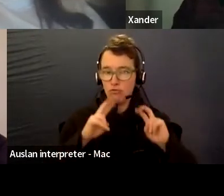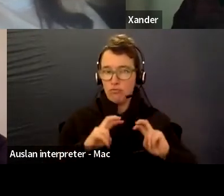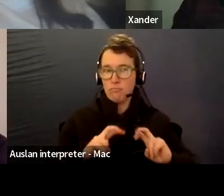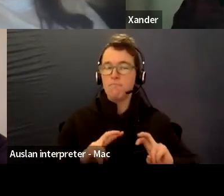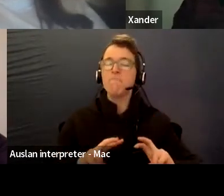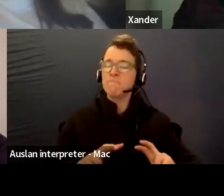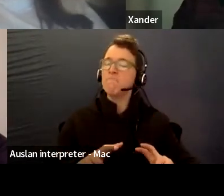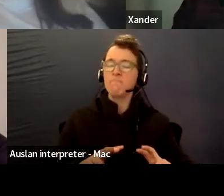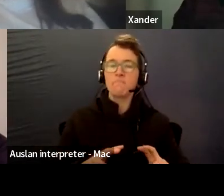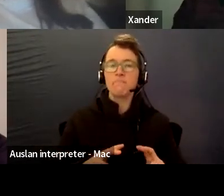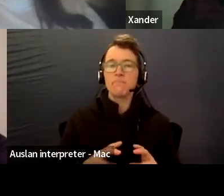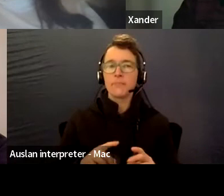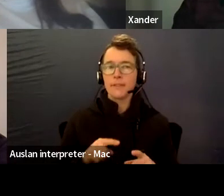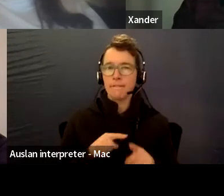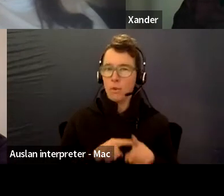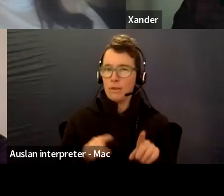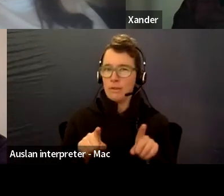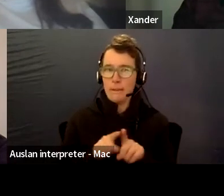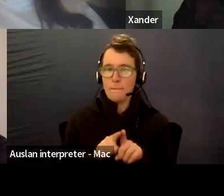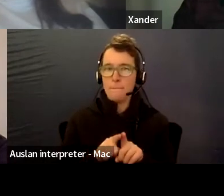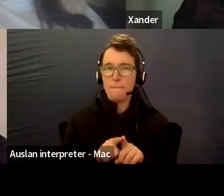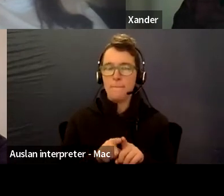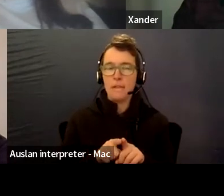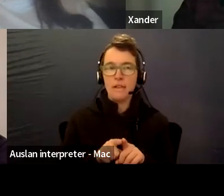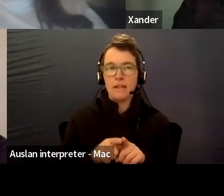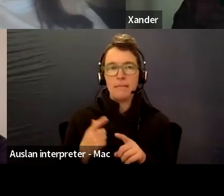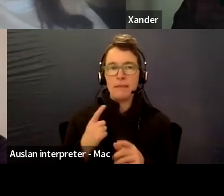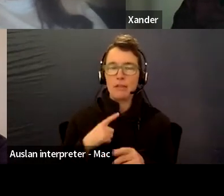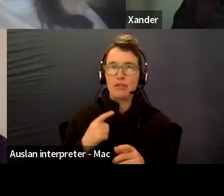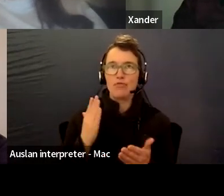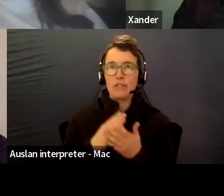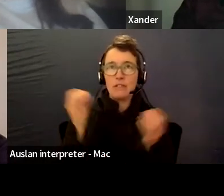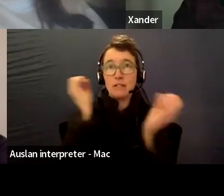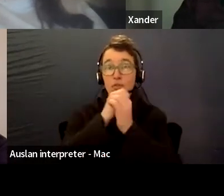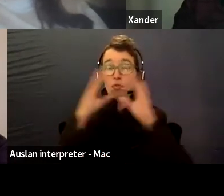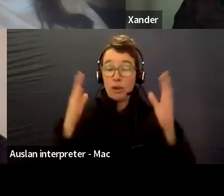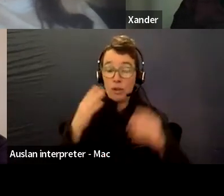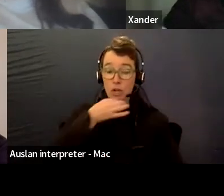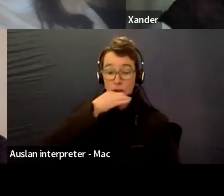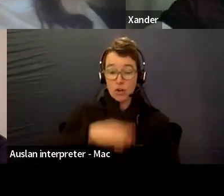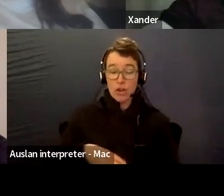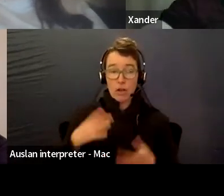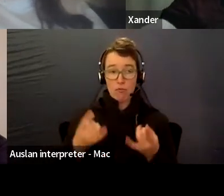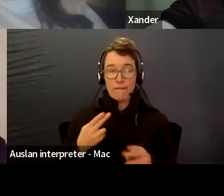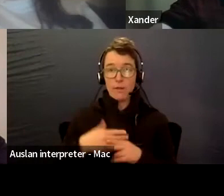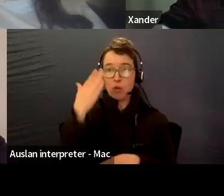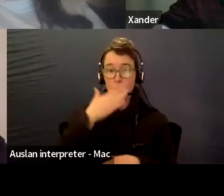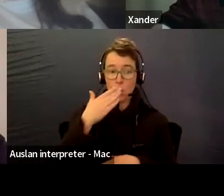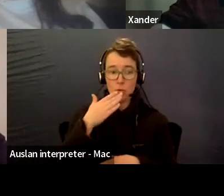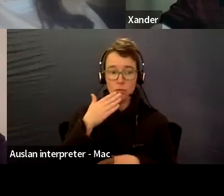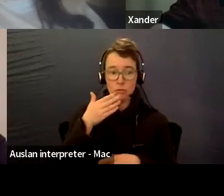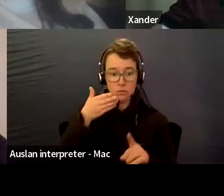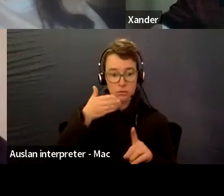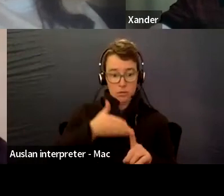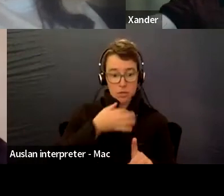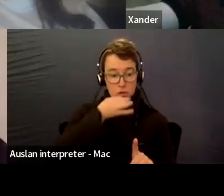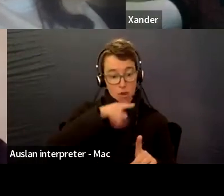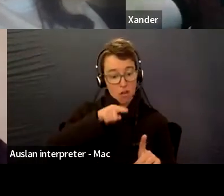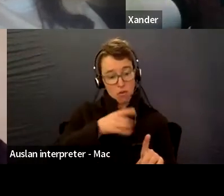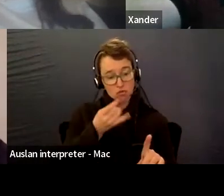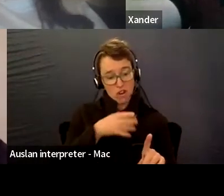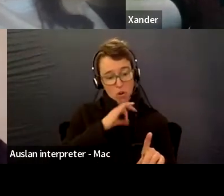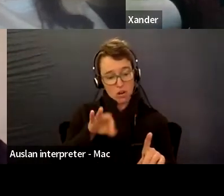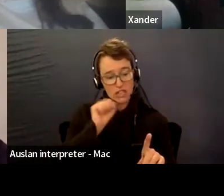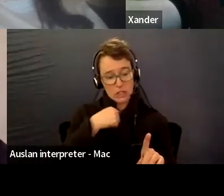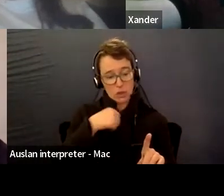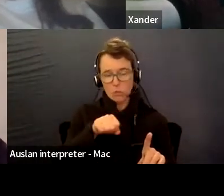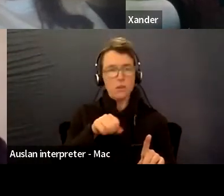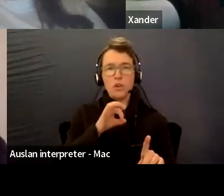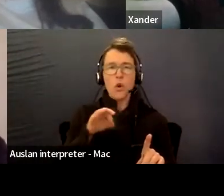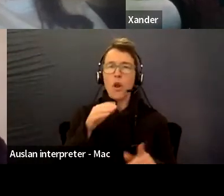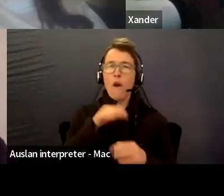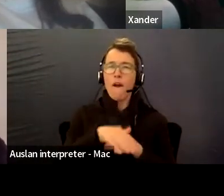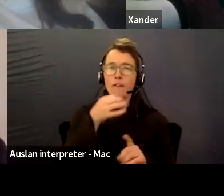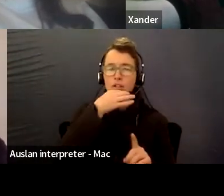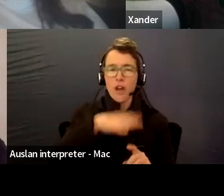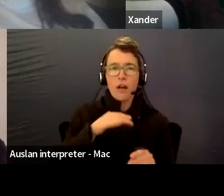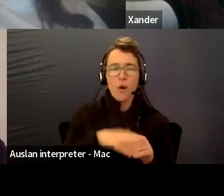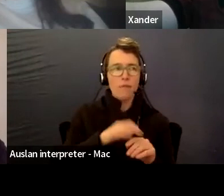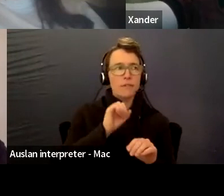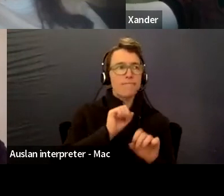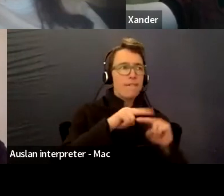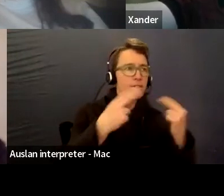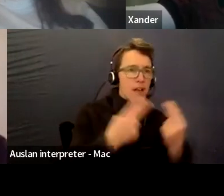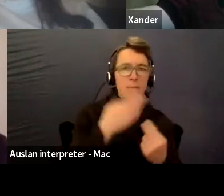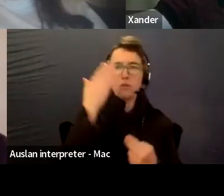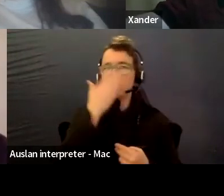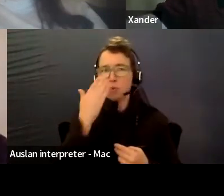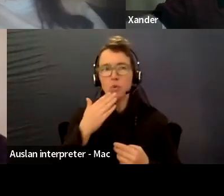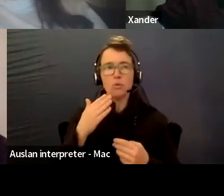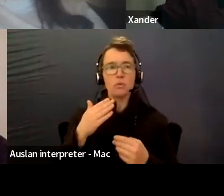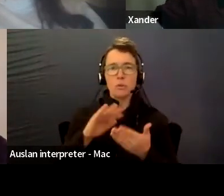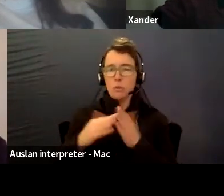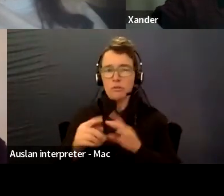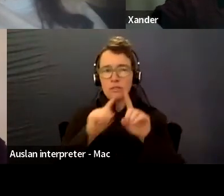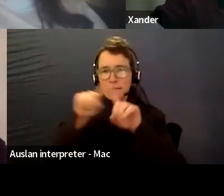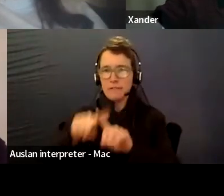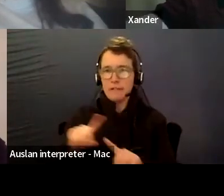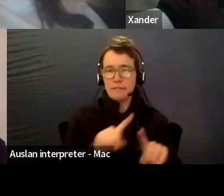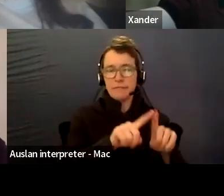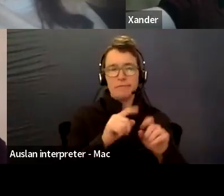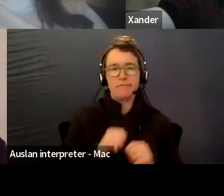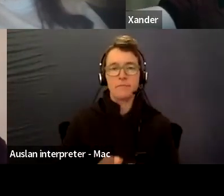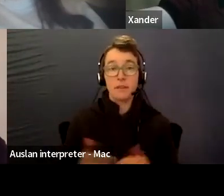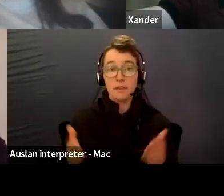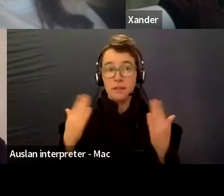And it's the idea that there's so many moving parts to being ready for school, and that it's not just about the individual child and as Emily, Isabelle said you know that tick the box idea, we're into Can I get you to go down to the next slide.